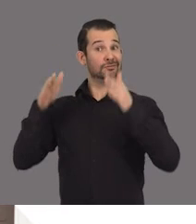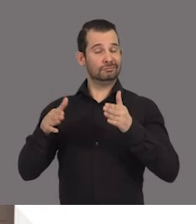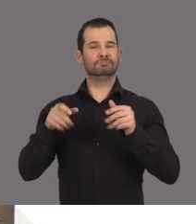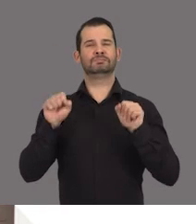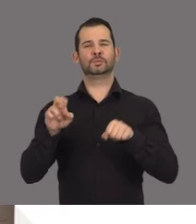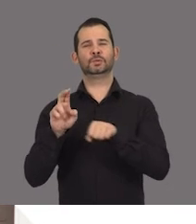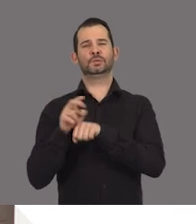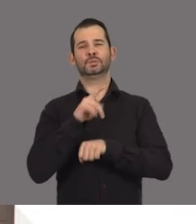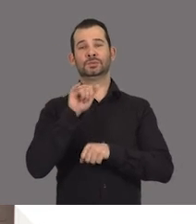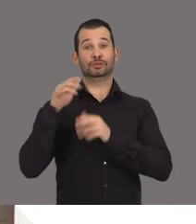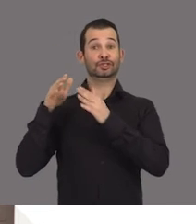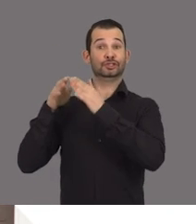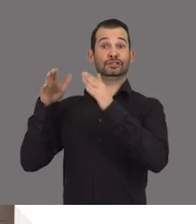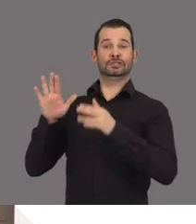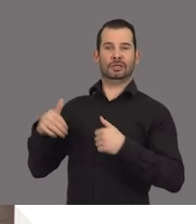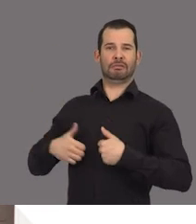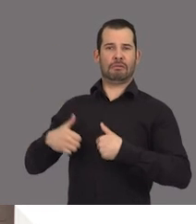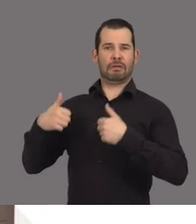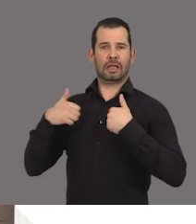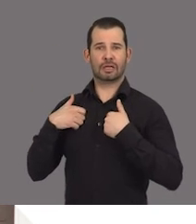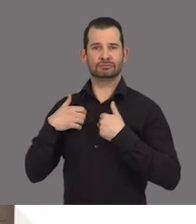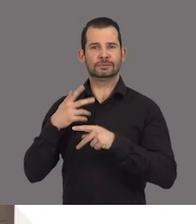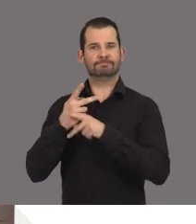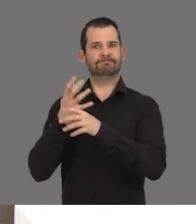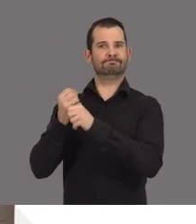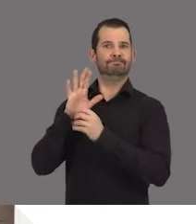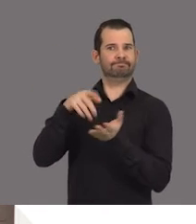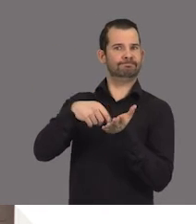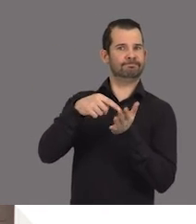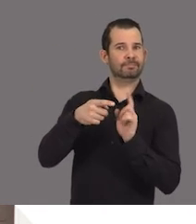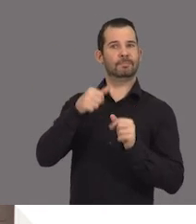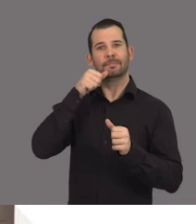the shelter’s address to keep getting your payments and mail from the CRA.